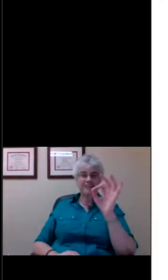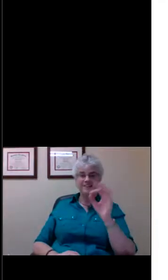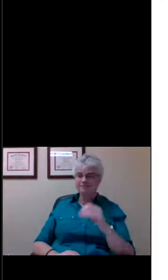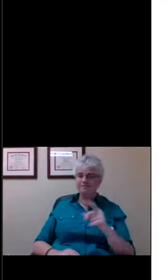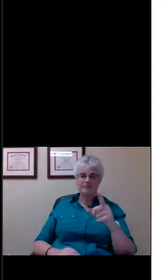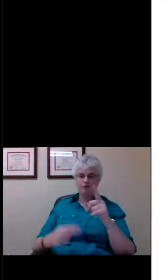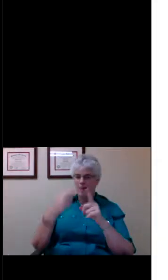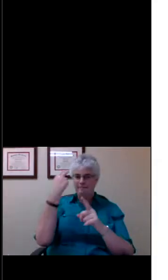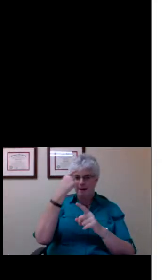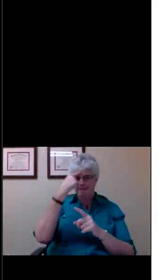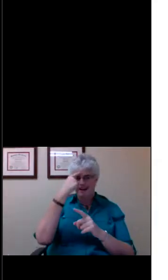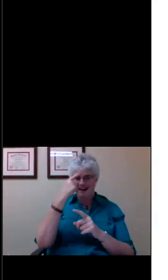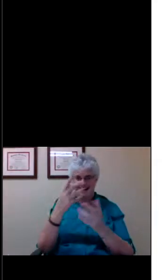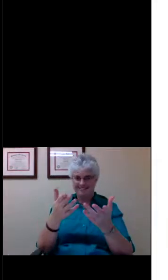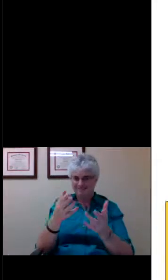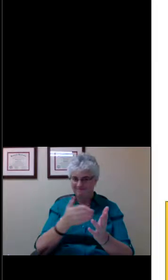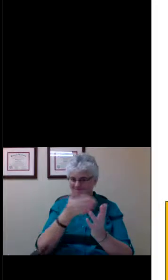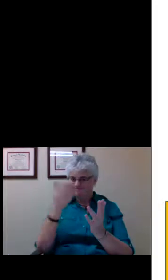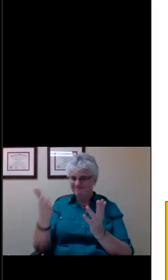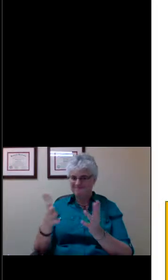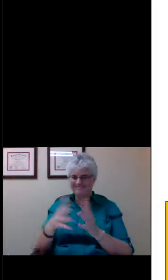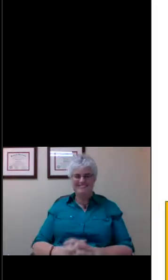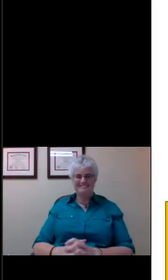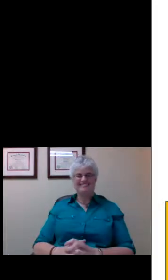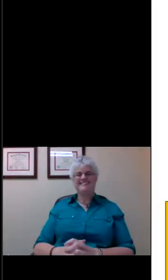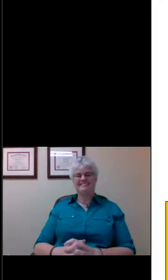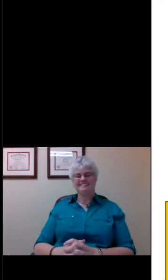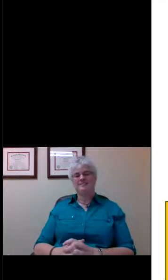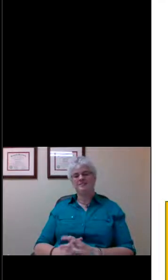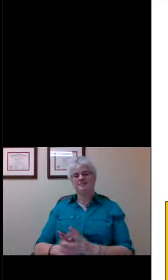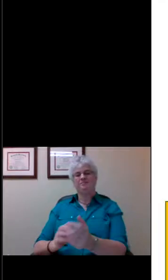Go ahead, yeah, hey you read my mind. Yeah, thanks.